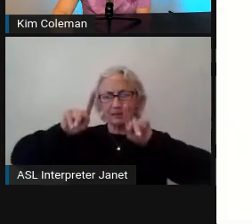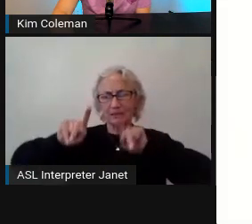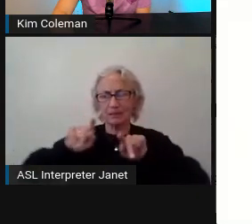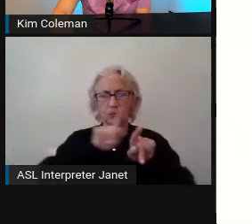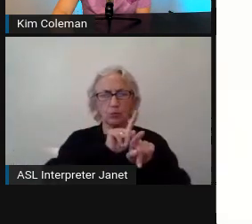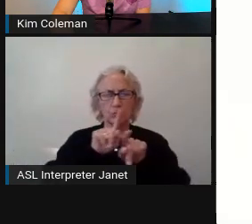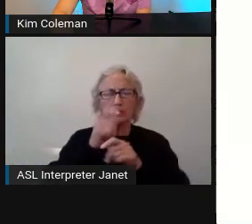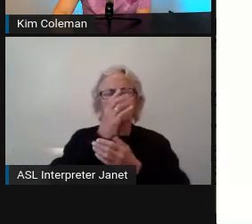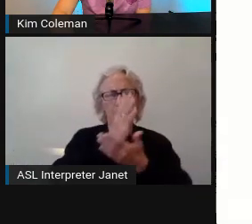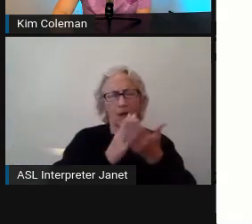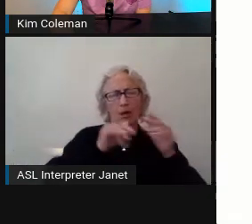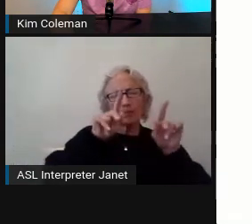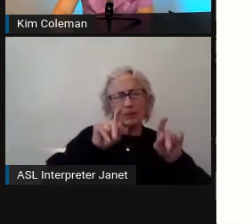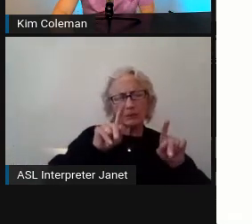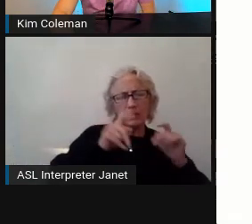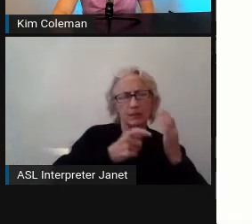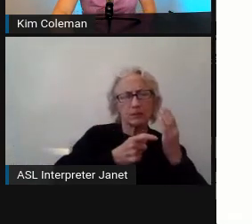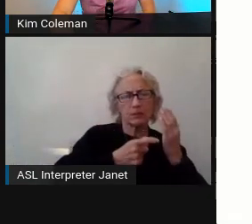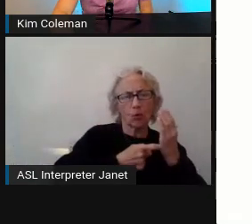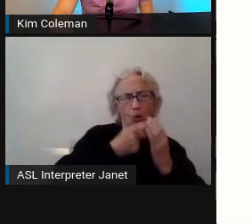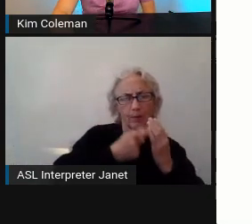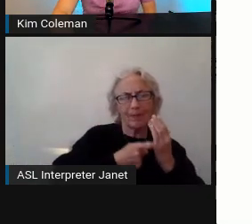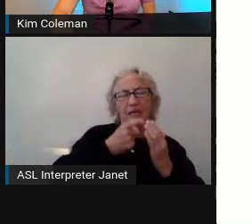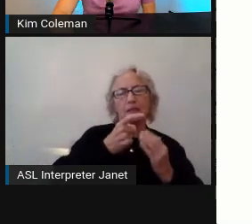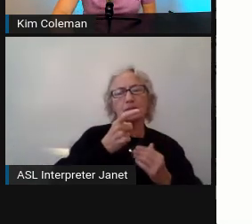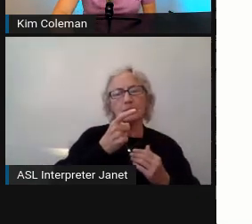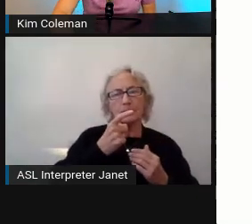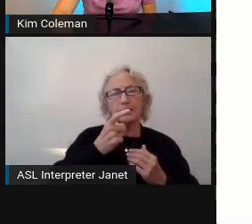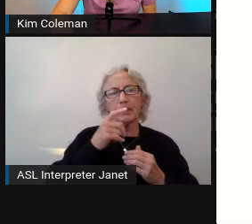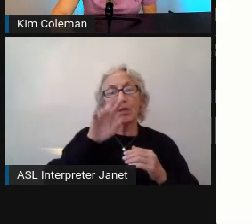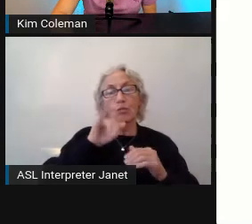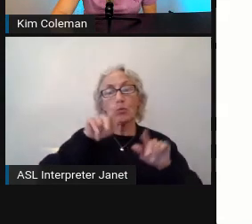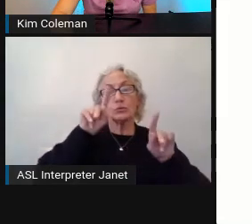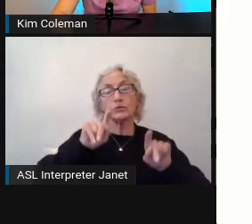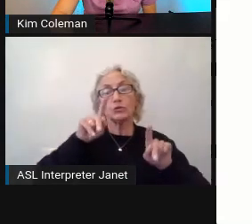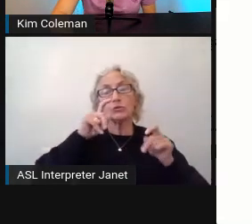This test checks for basic security.